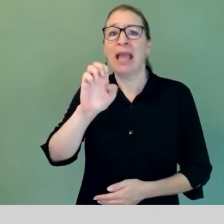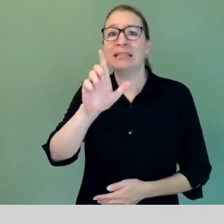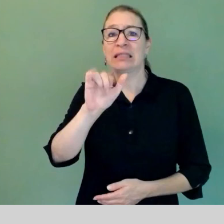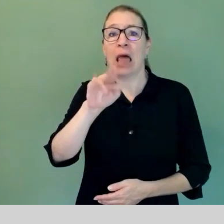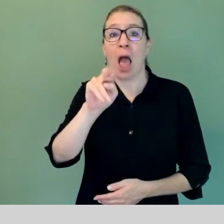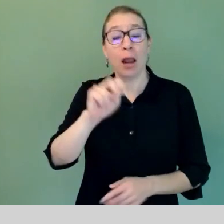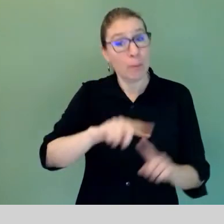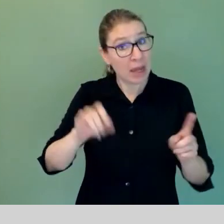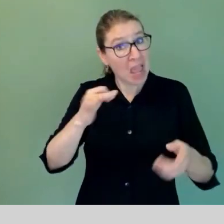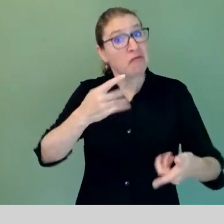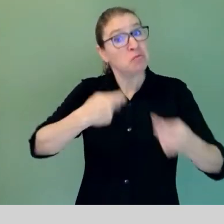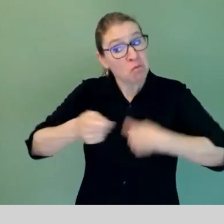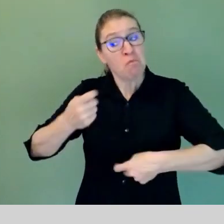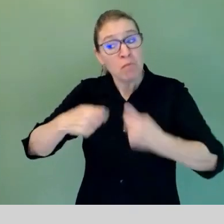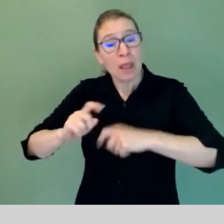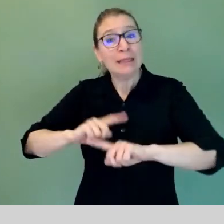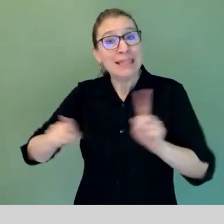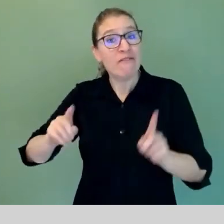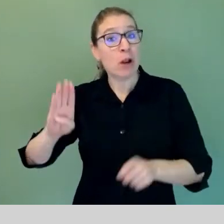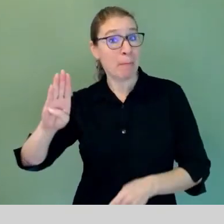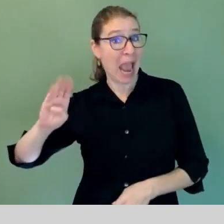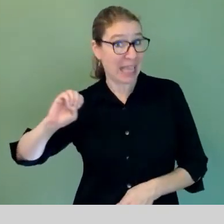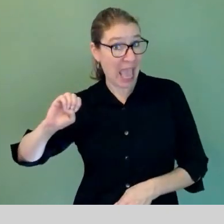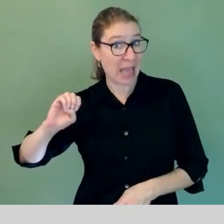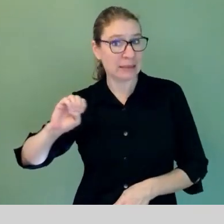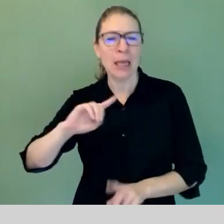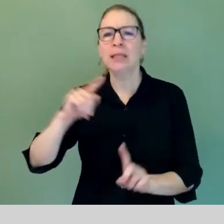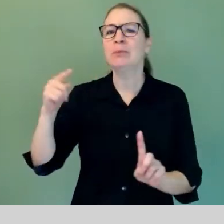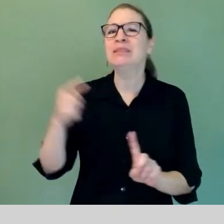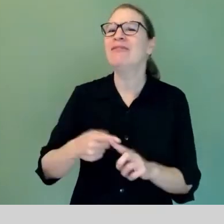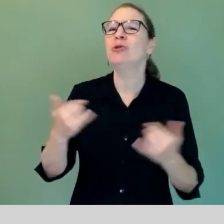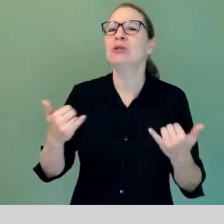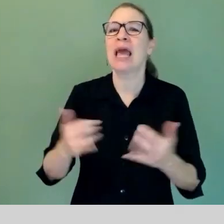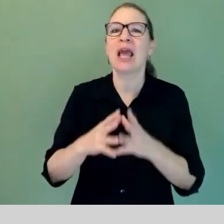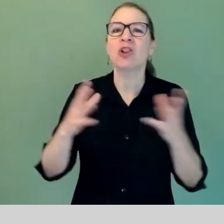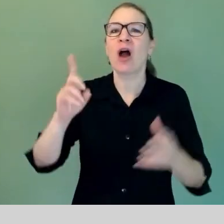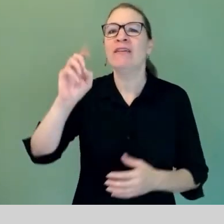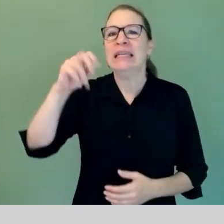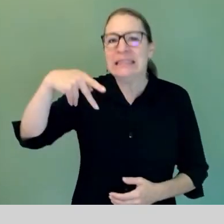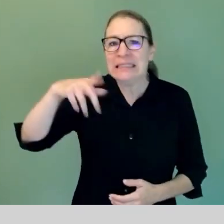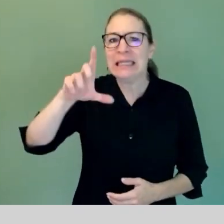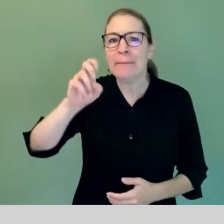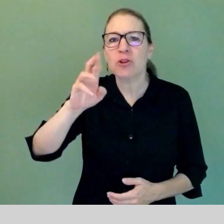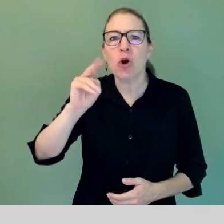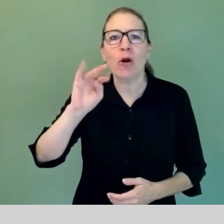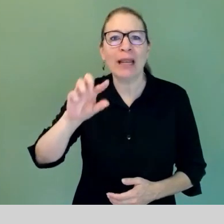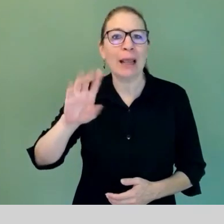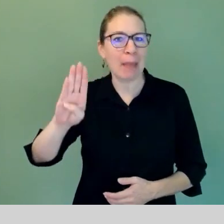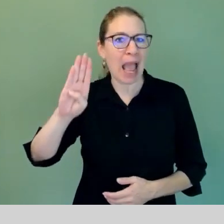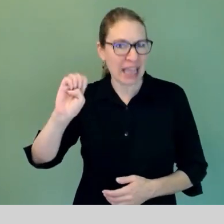and a baseline. But experimenting with, for the other backend, specifically, nowadays, there's a lot of deep learning backends